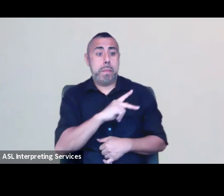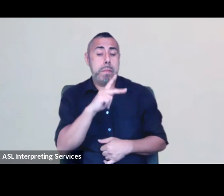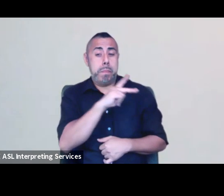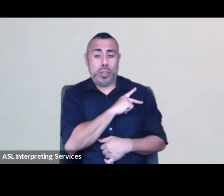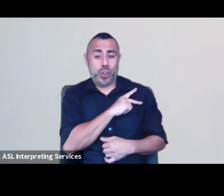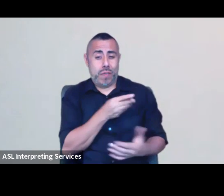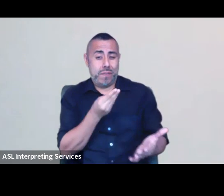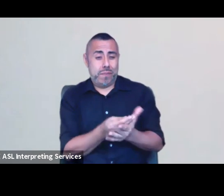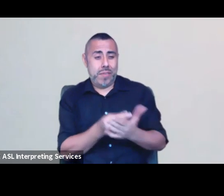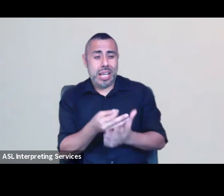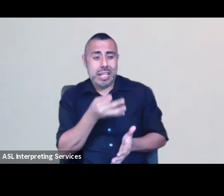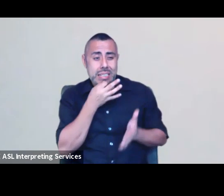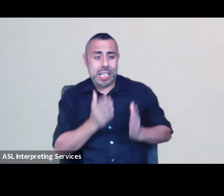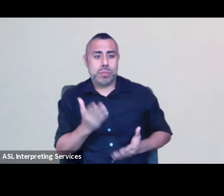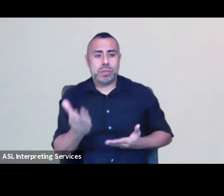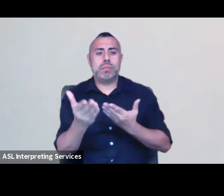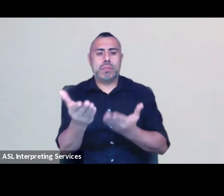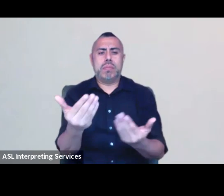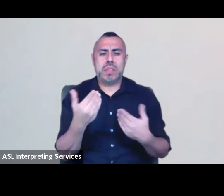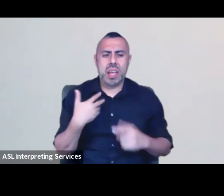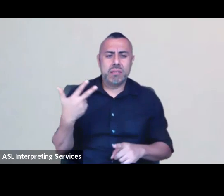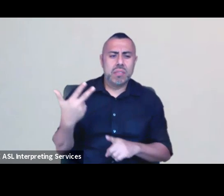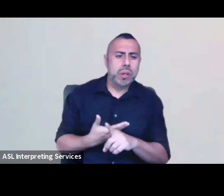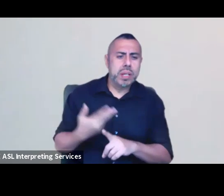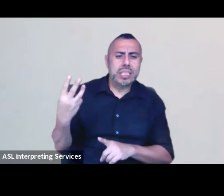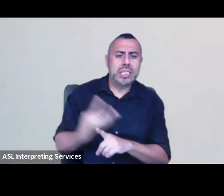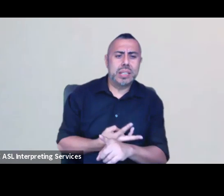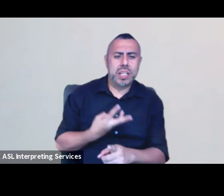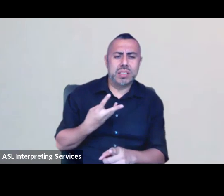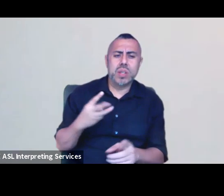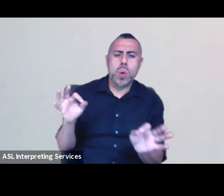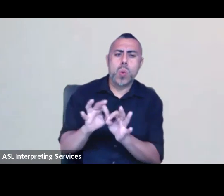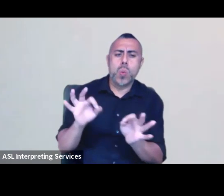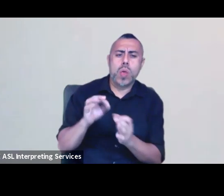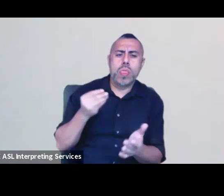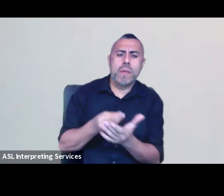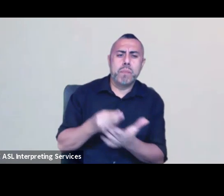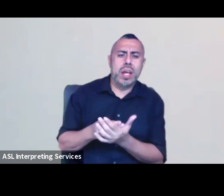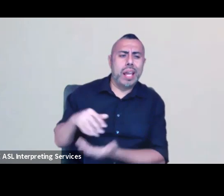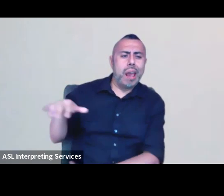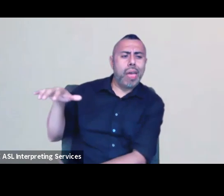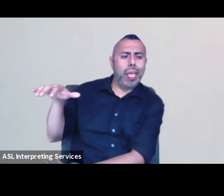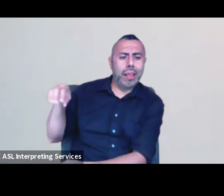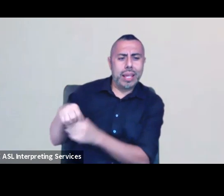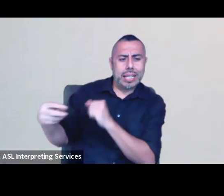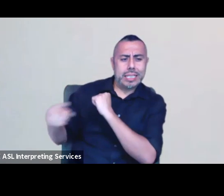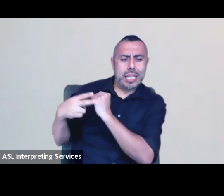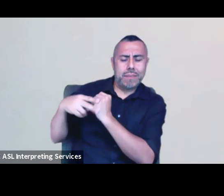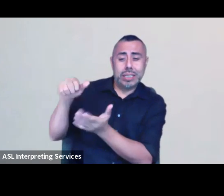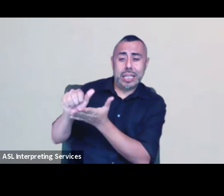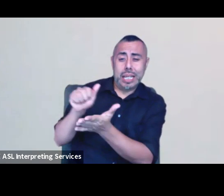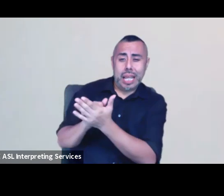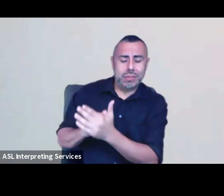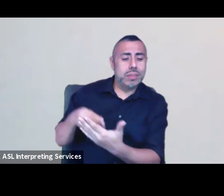in a savings account, money market or other steady account, but in my experience, that's pretty hard for most low income